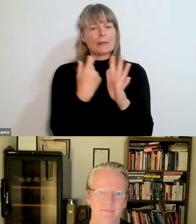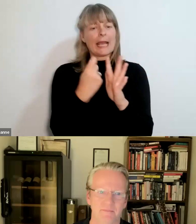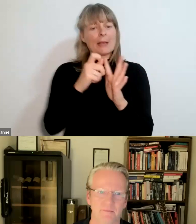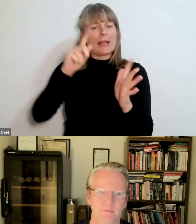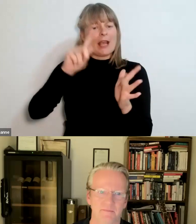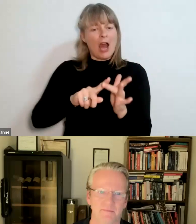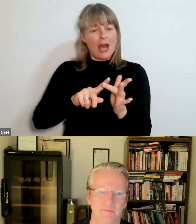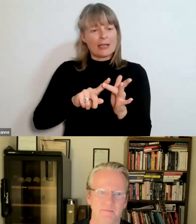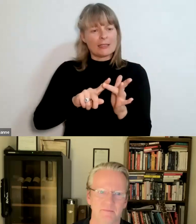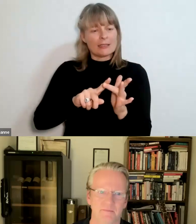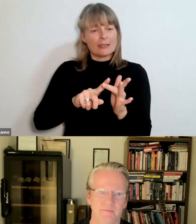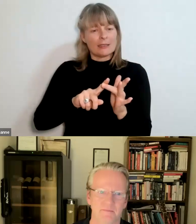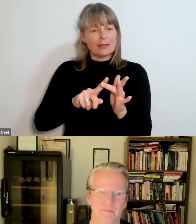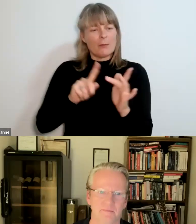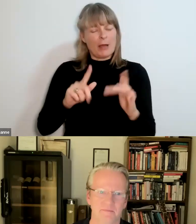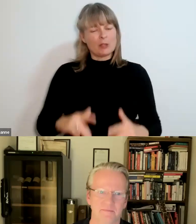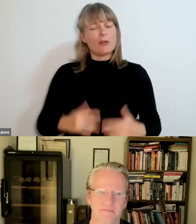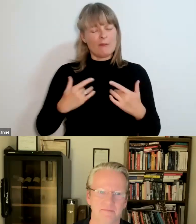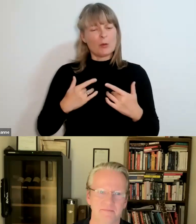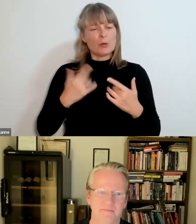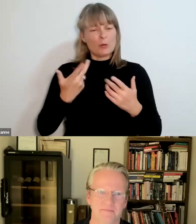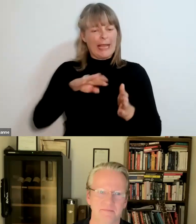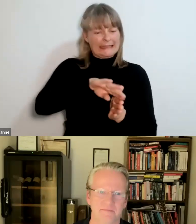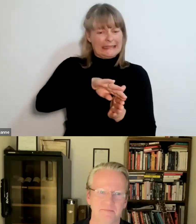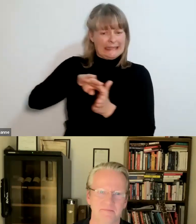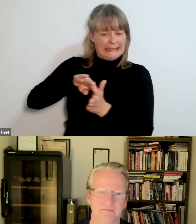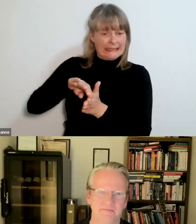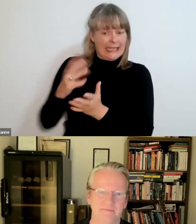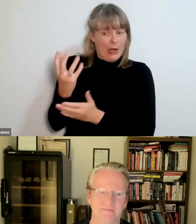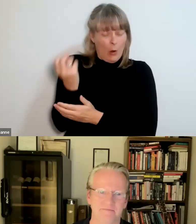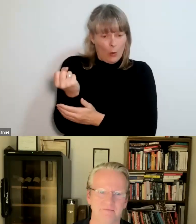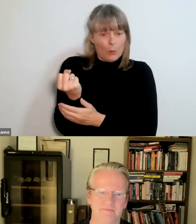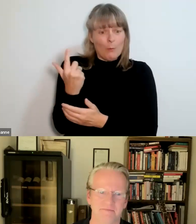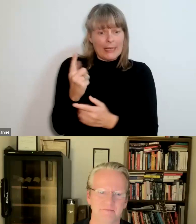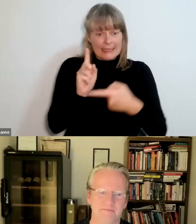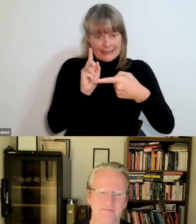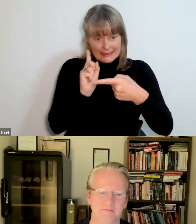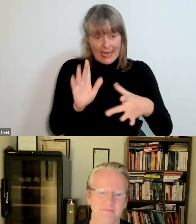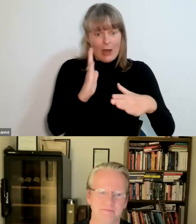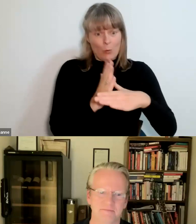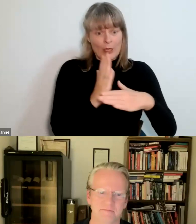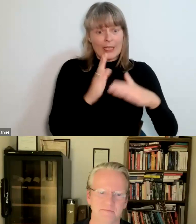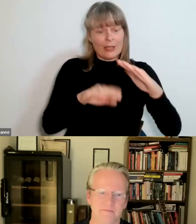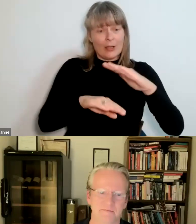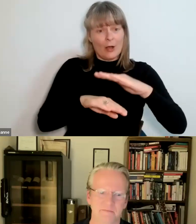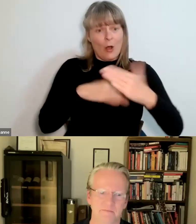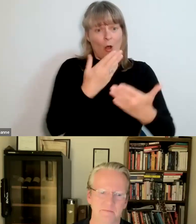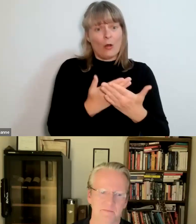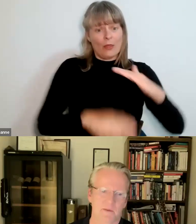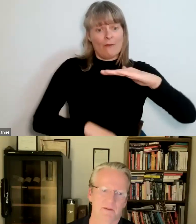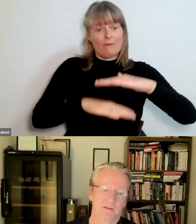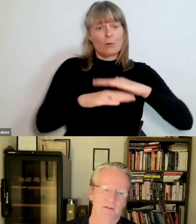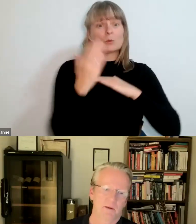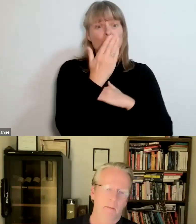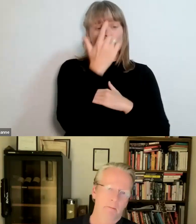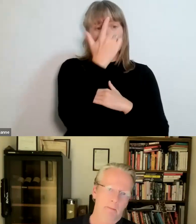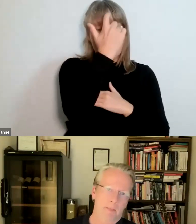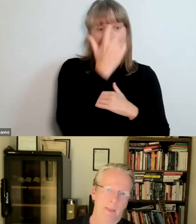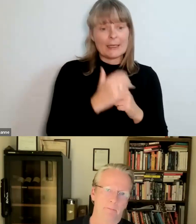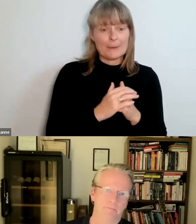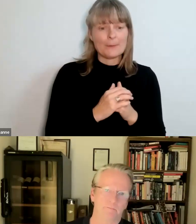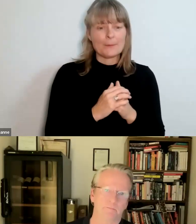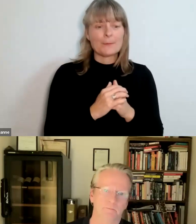hear from parents that I talk to. They are in a